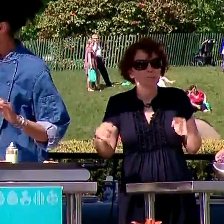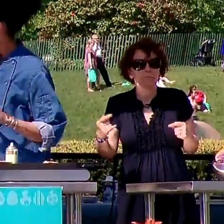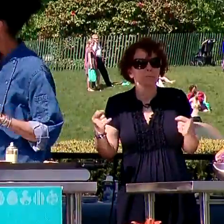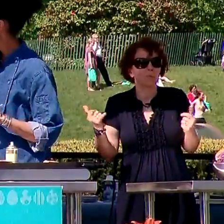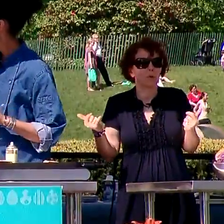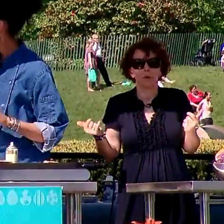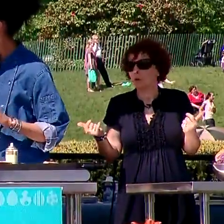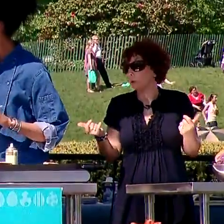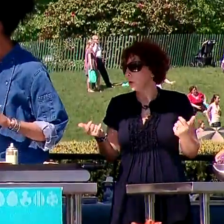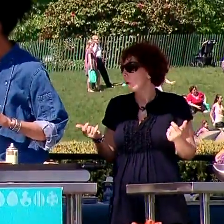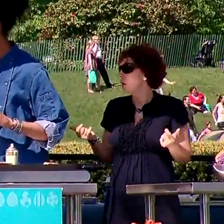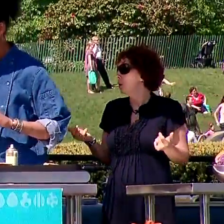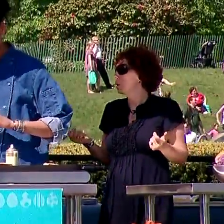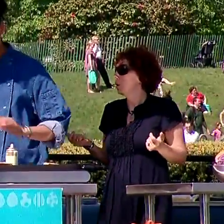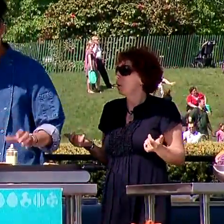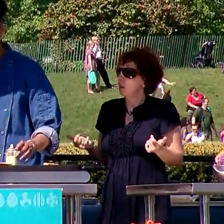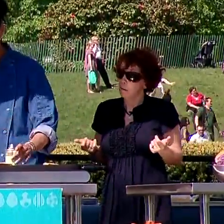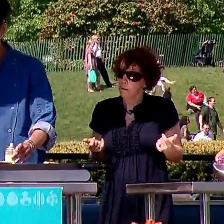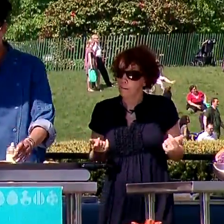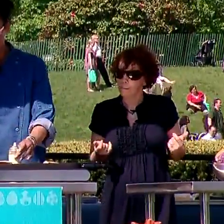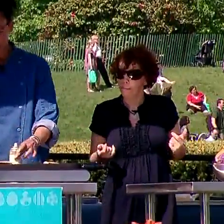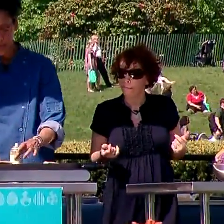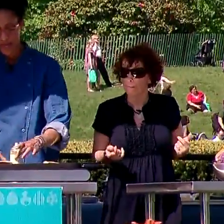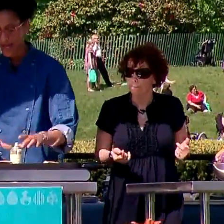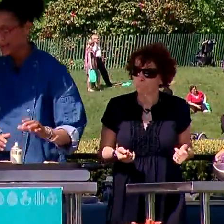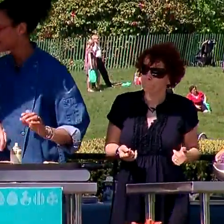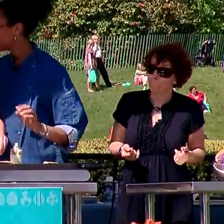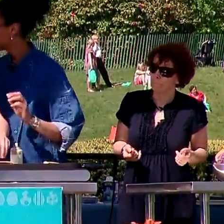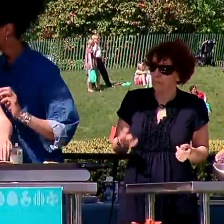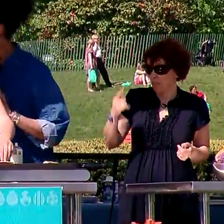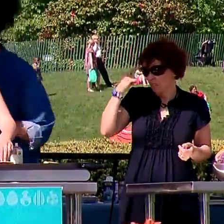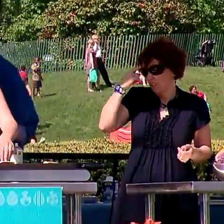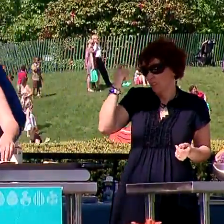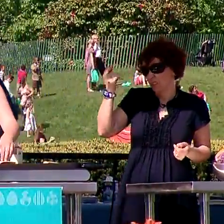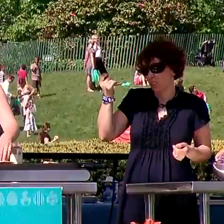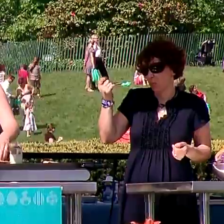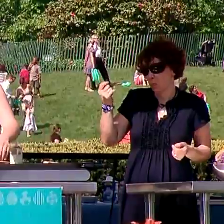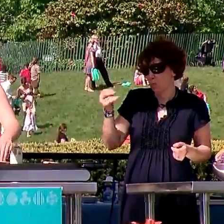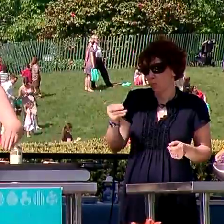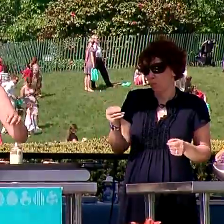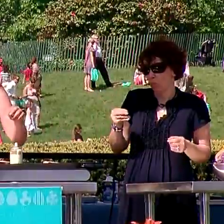You can flip yours, just be careful. It probably needs a little more time. Is that good?